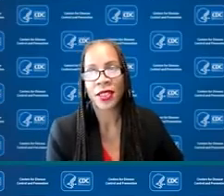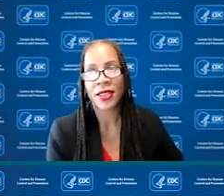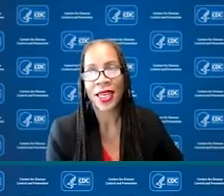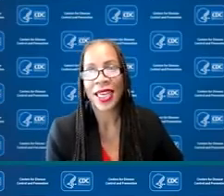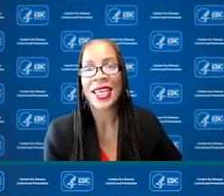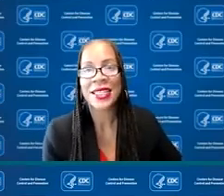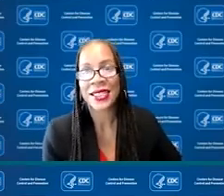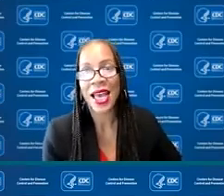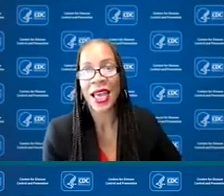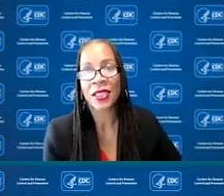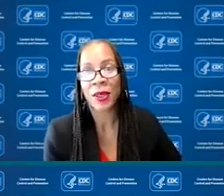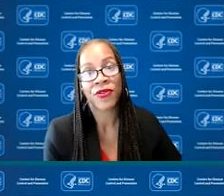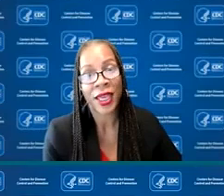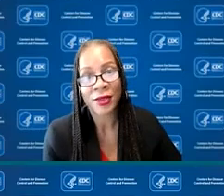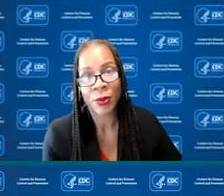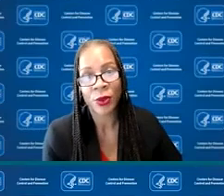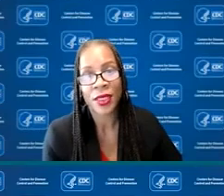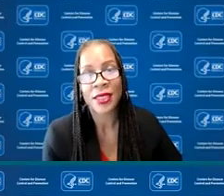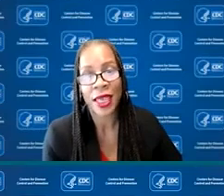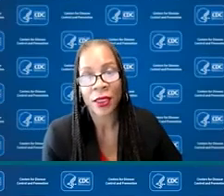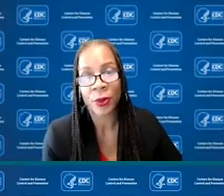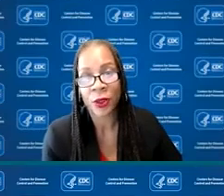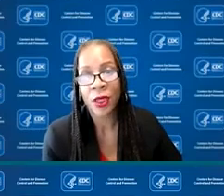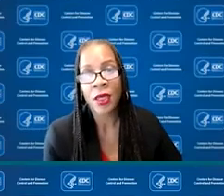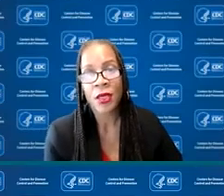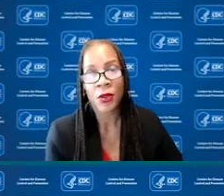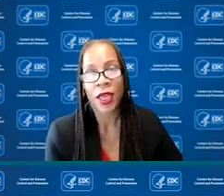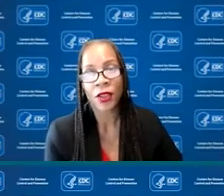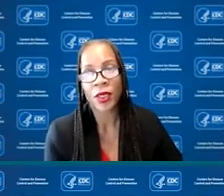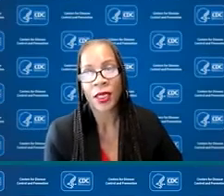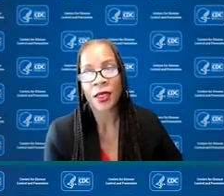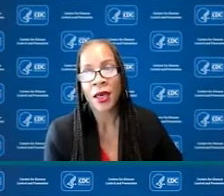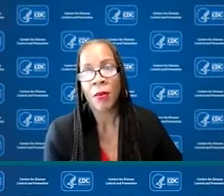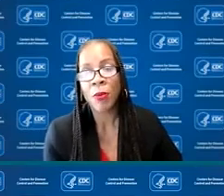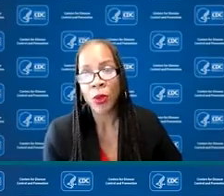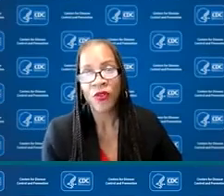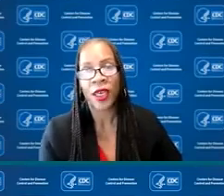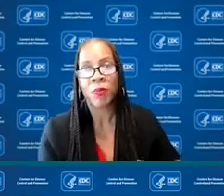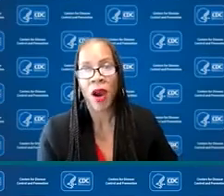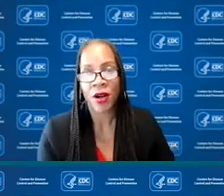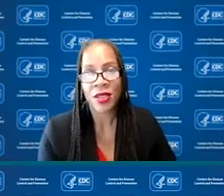is that it is designed to be flexible and scalable so that you can move in parts,